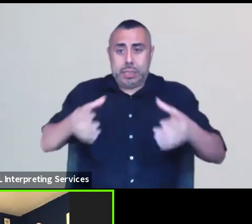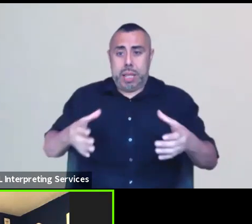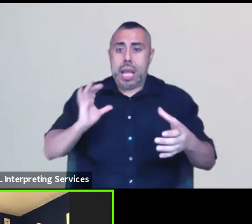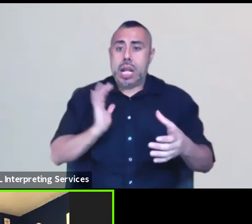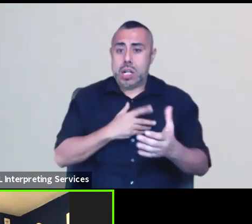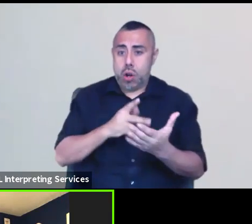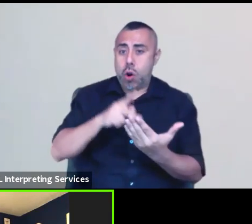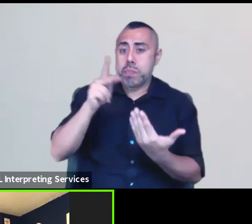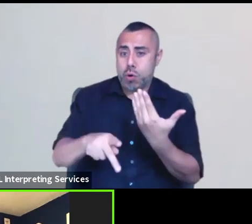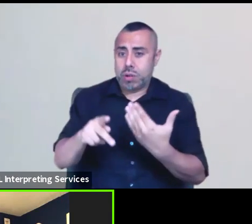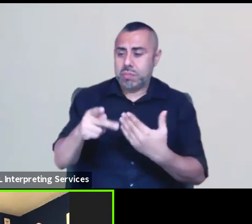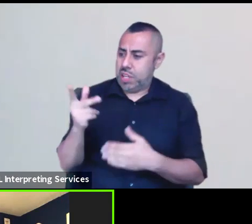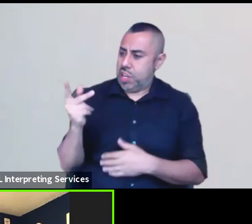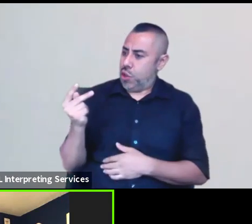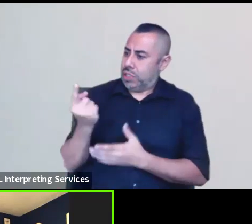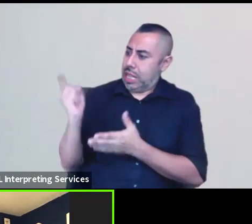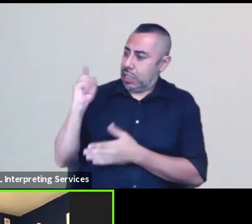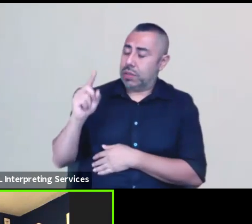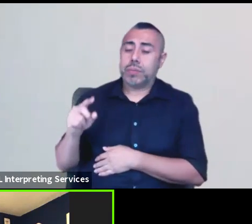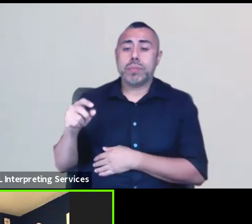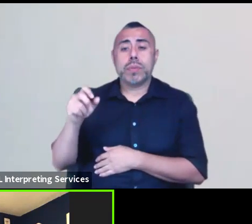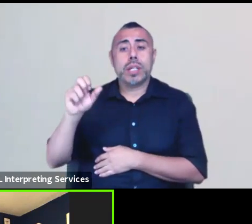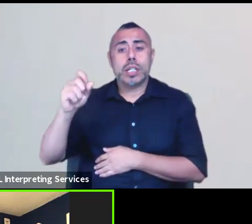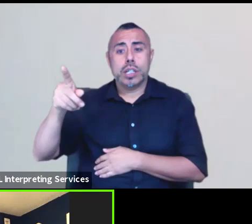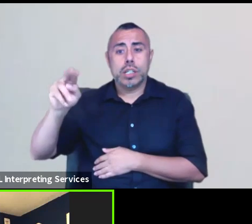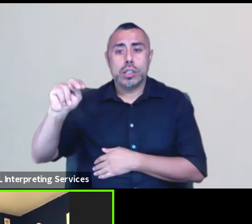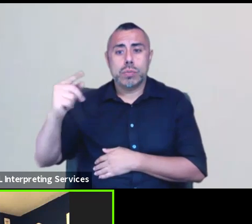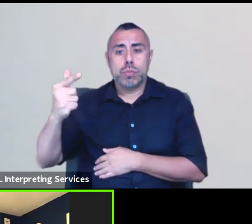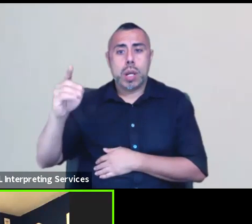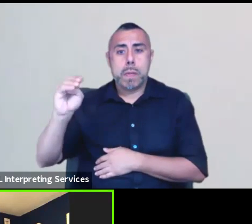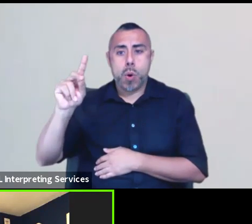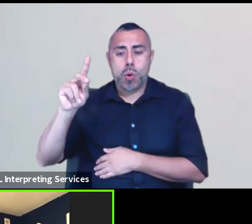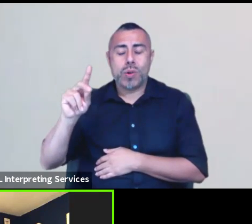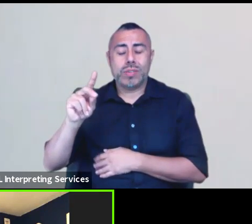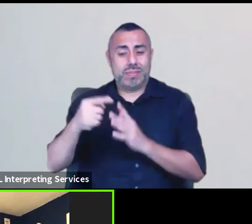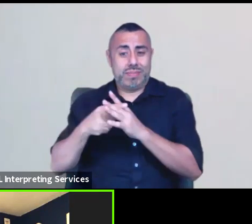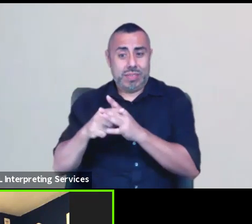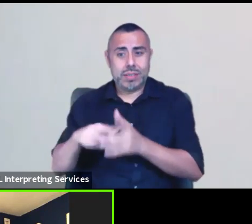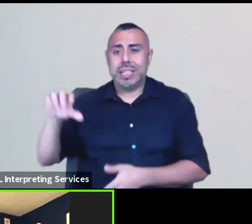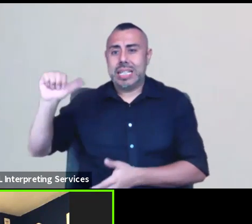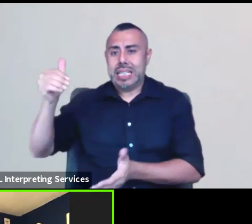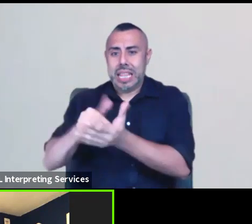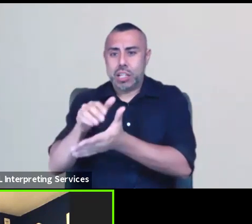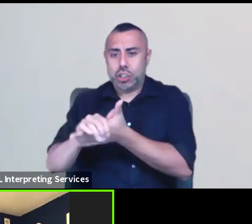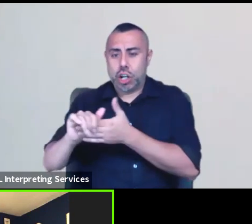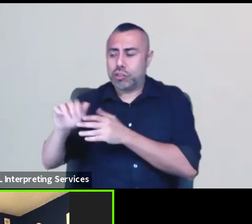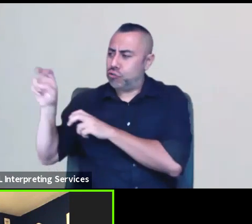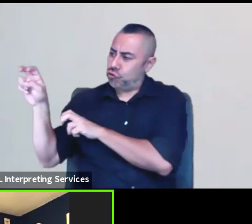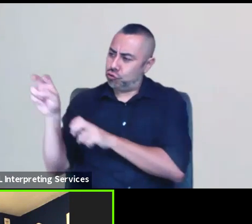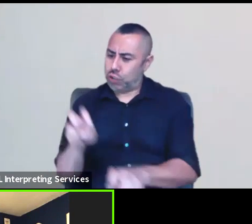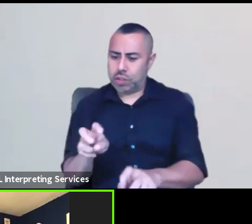Springboard initially transferred $10,000 from our reserves and budget to support this effort and within the first three days